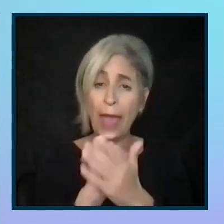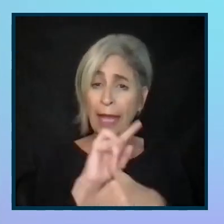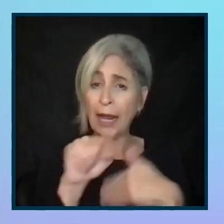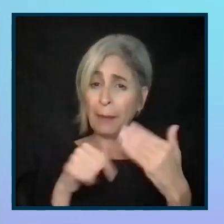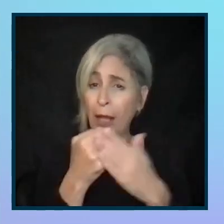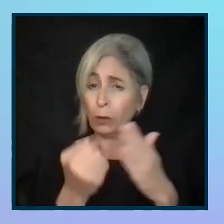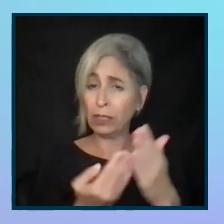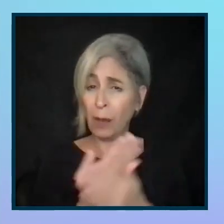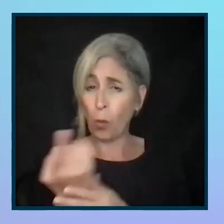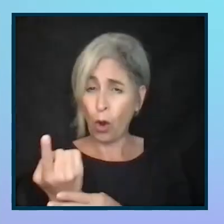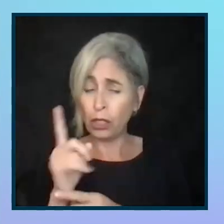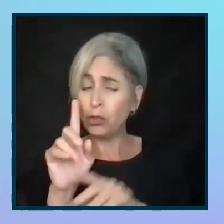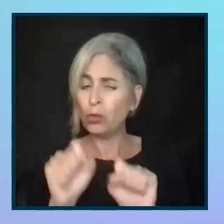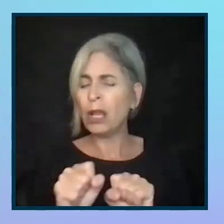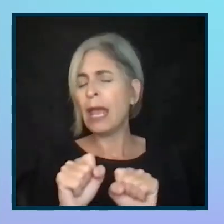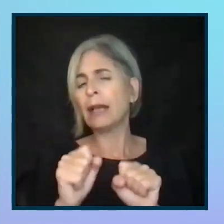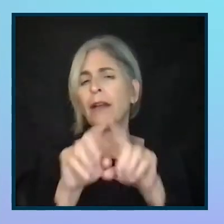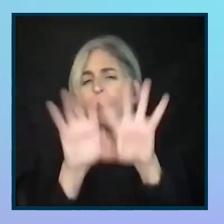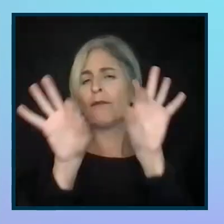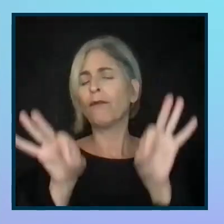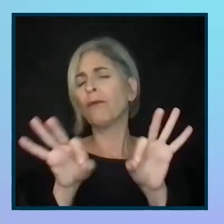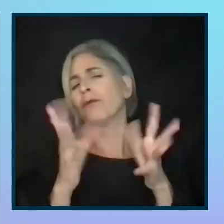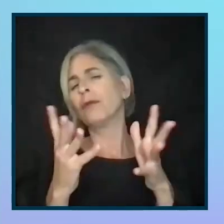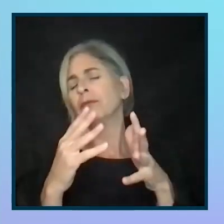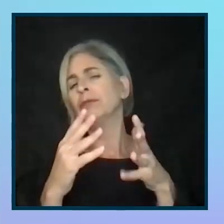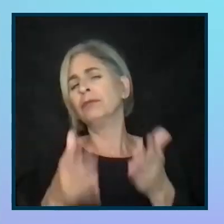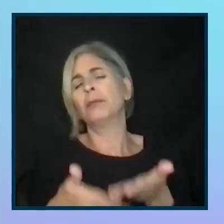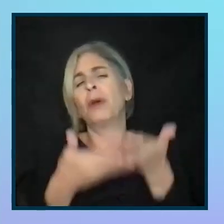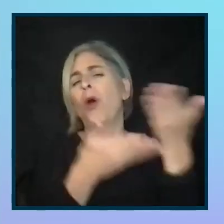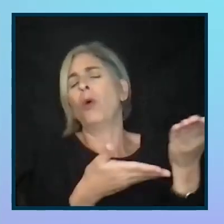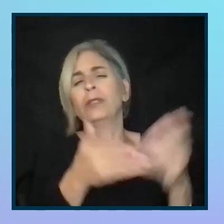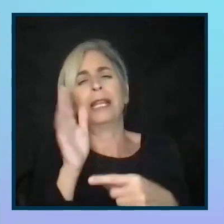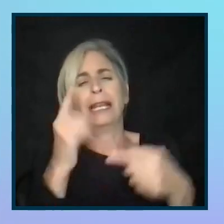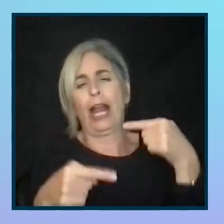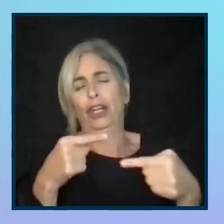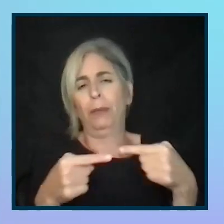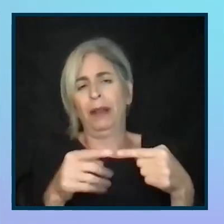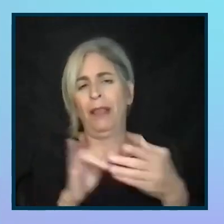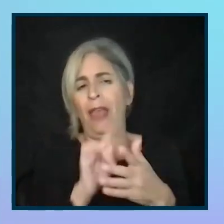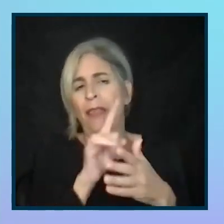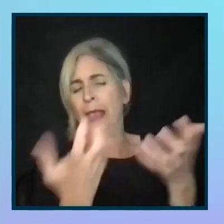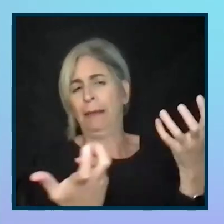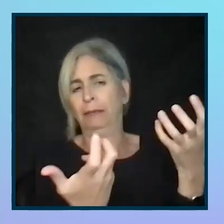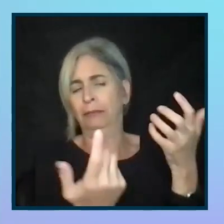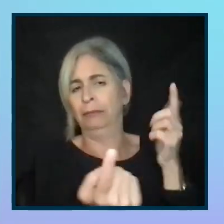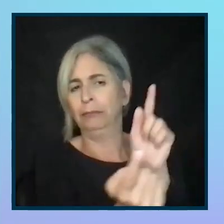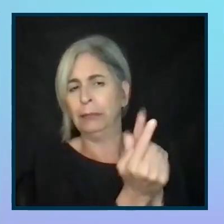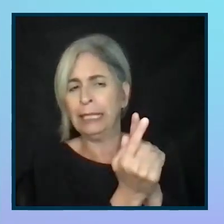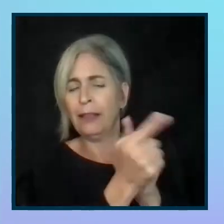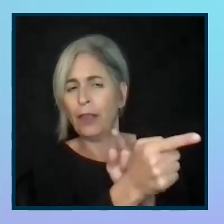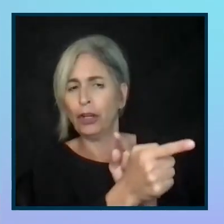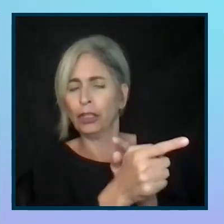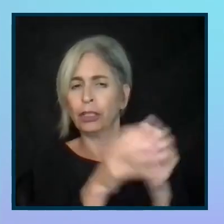you can frame an argument in a way that makes sense to the way that they need information communicated to them.